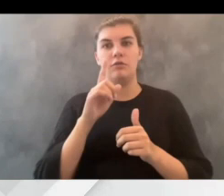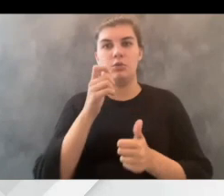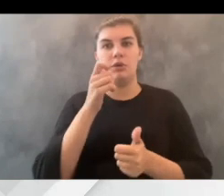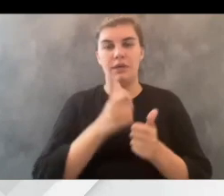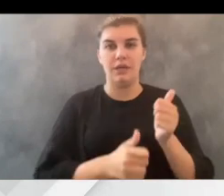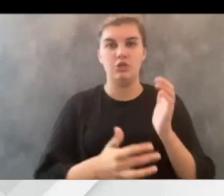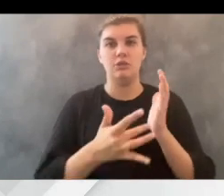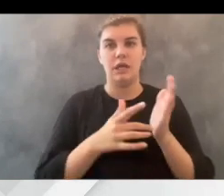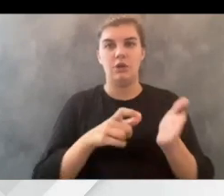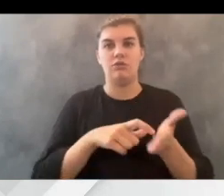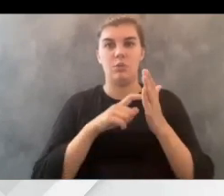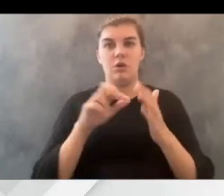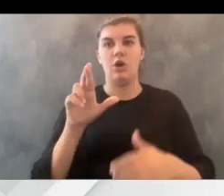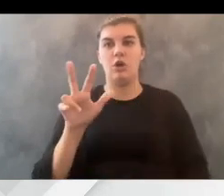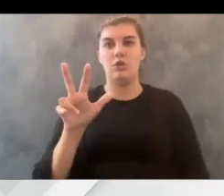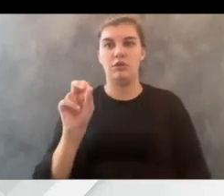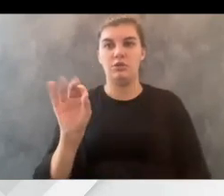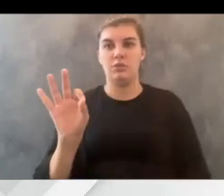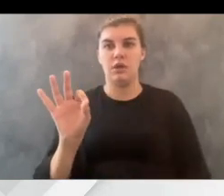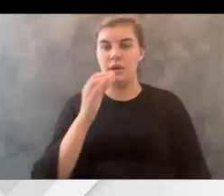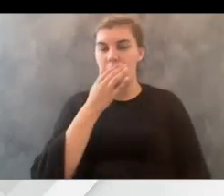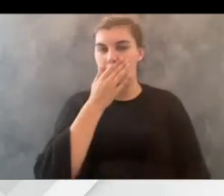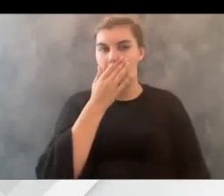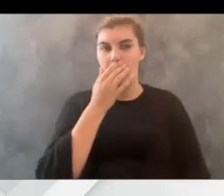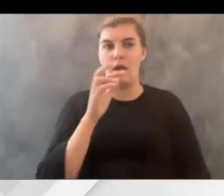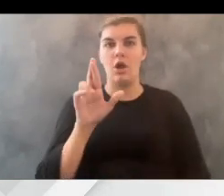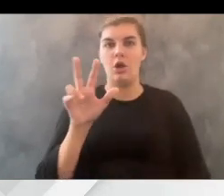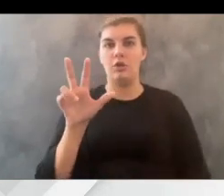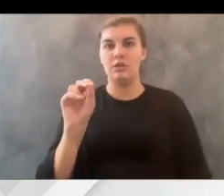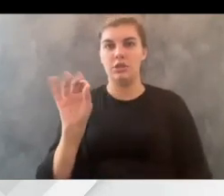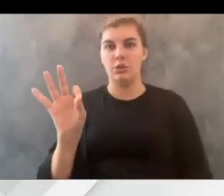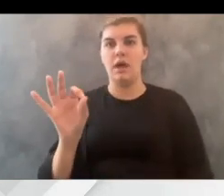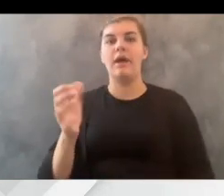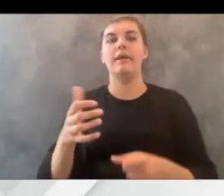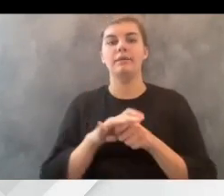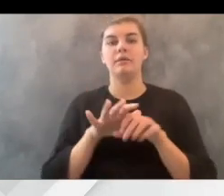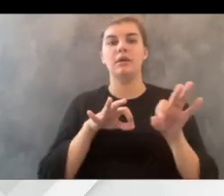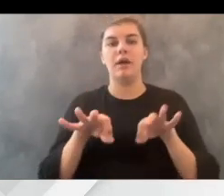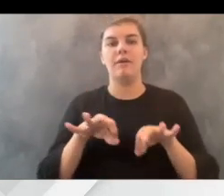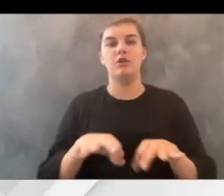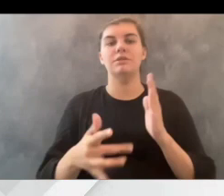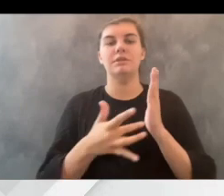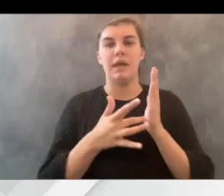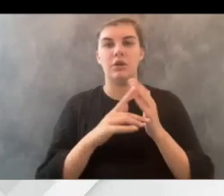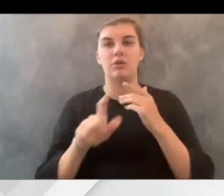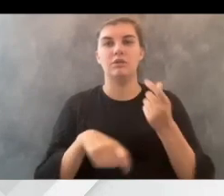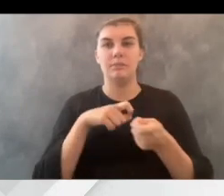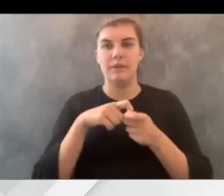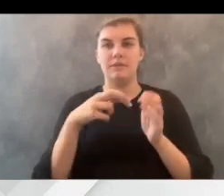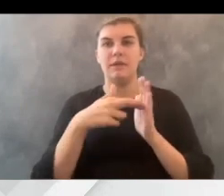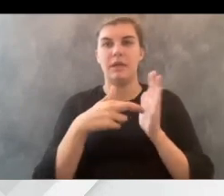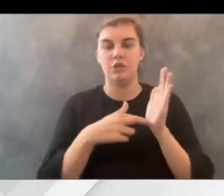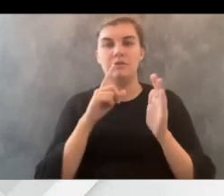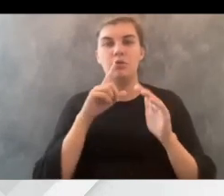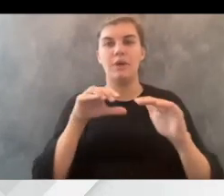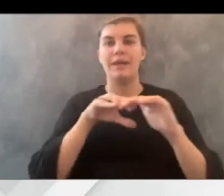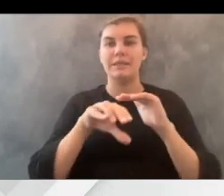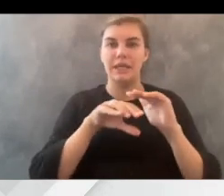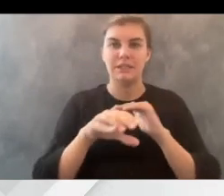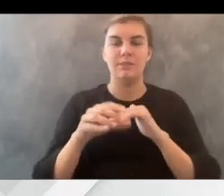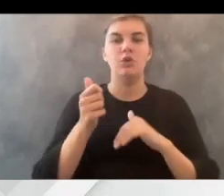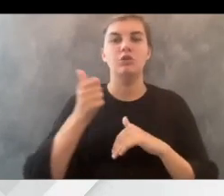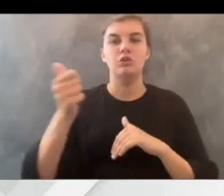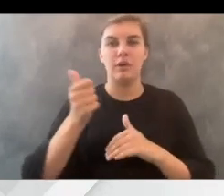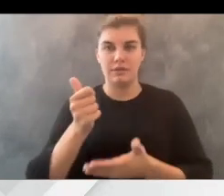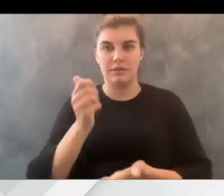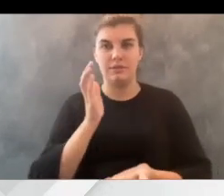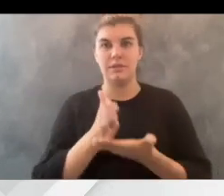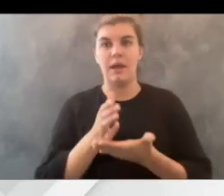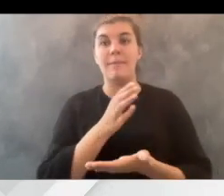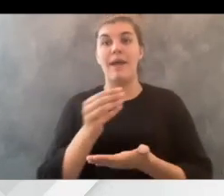R309. R309 covers technical specifications for accessible transit stops and transit shelters.